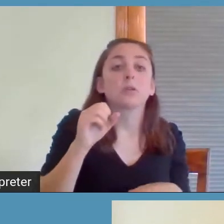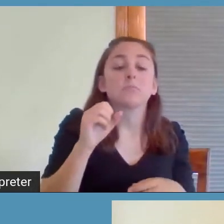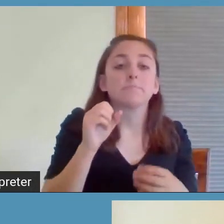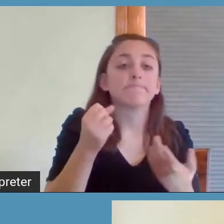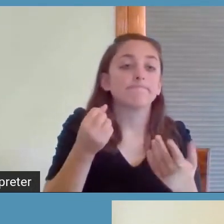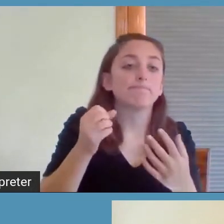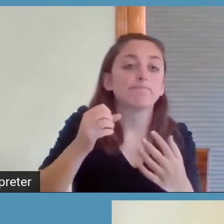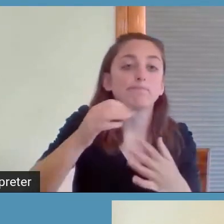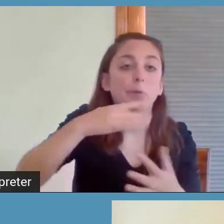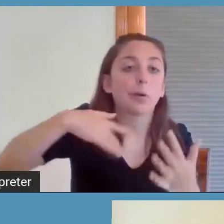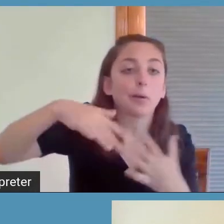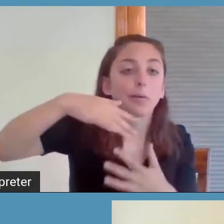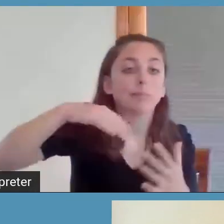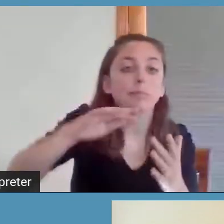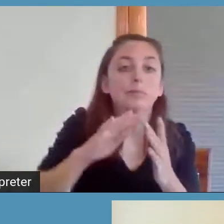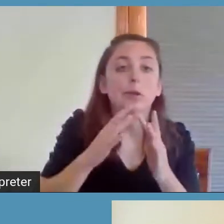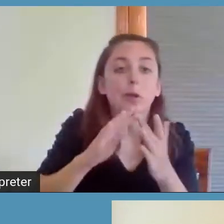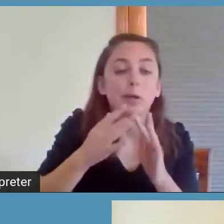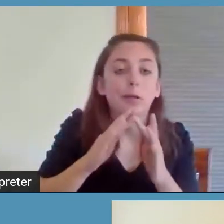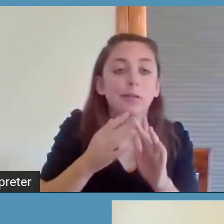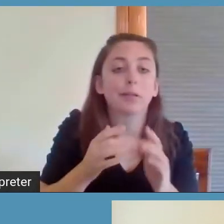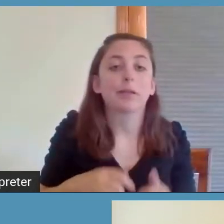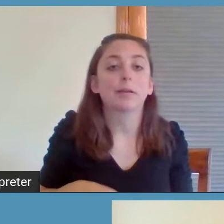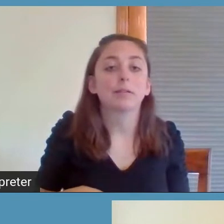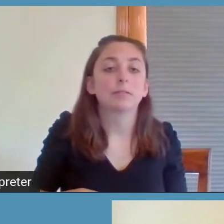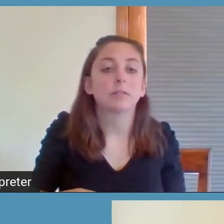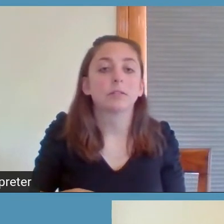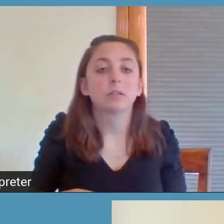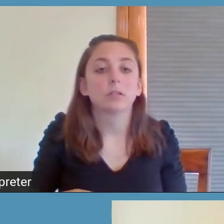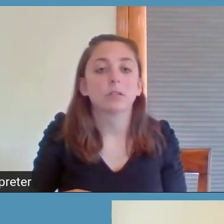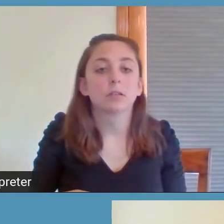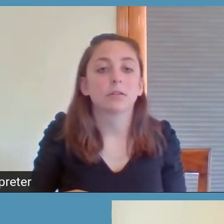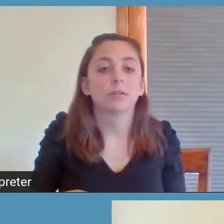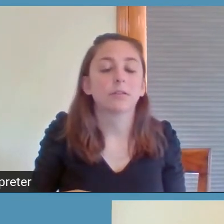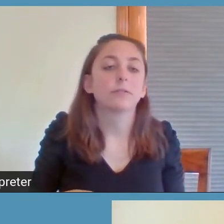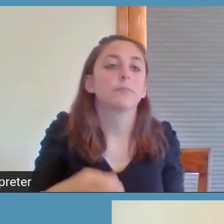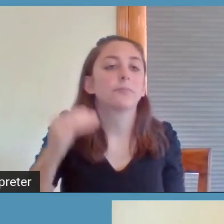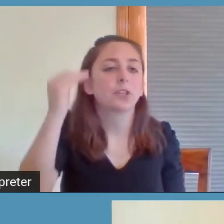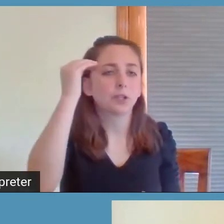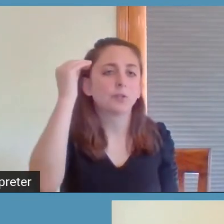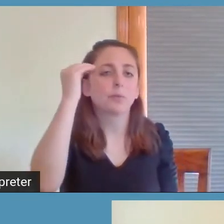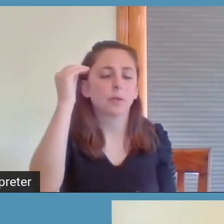in-house could be the it person but somehow that there's some knowledge in-house they get training